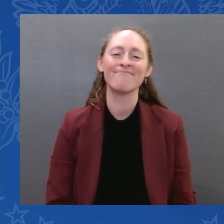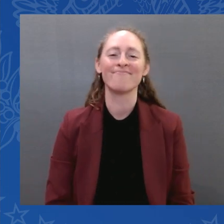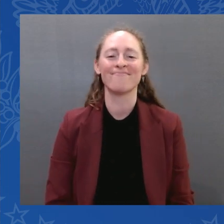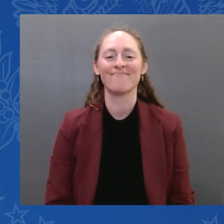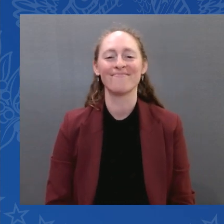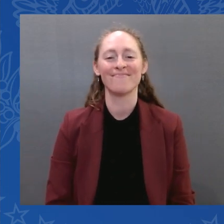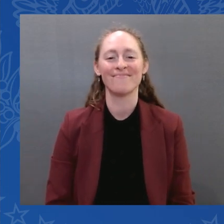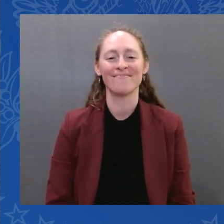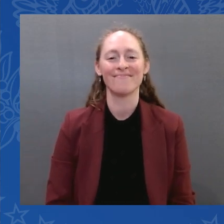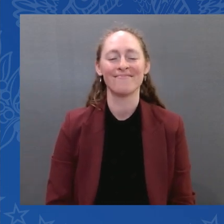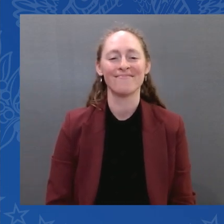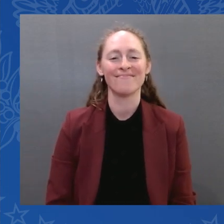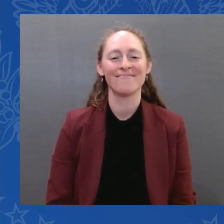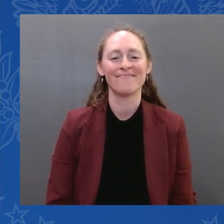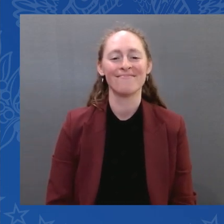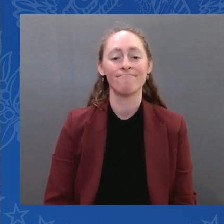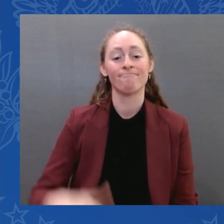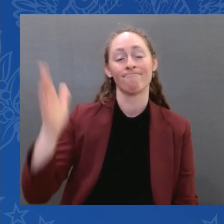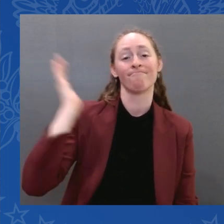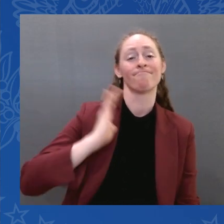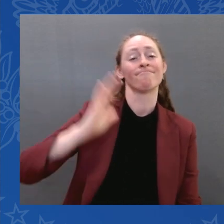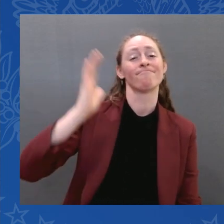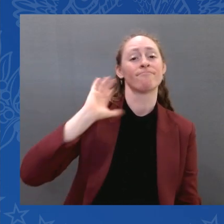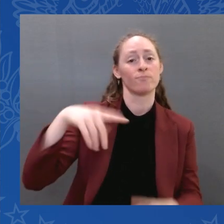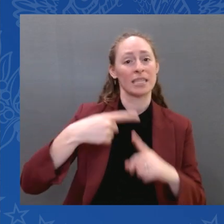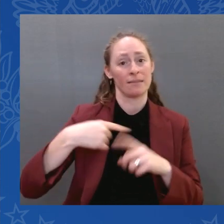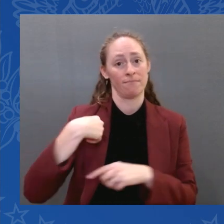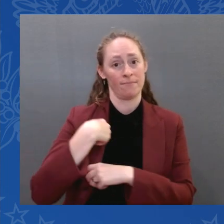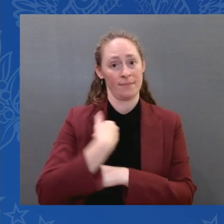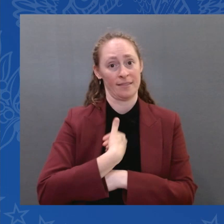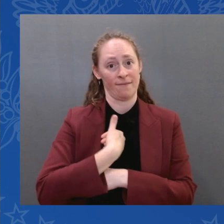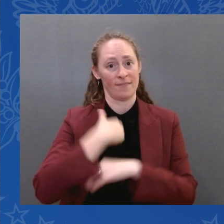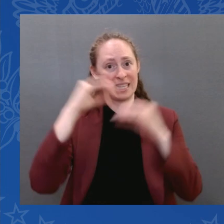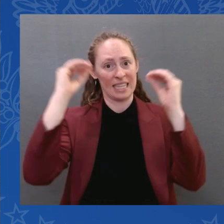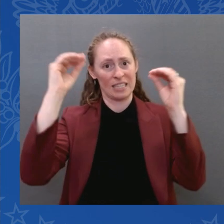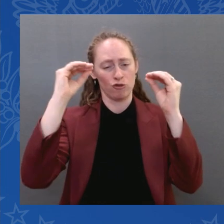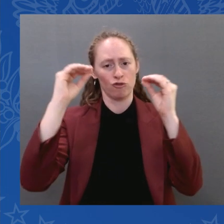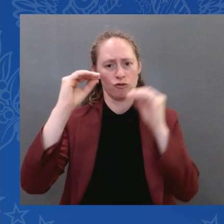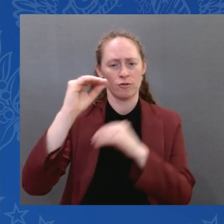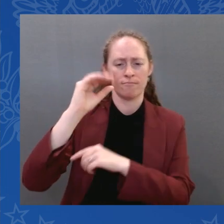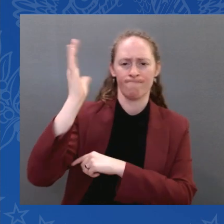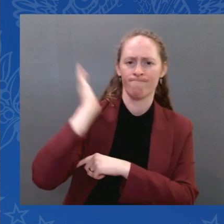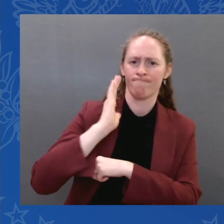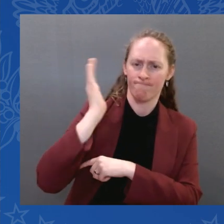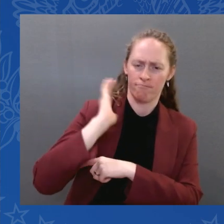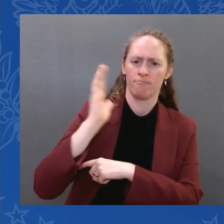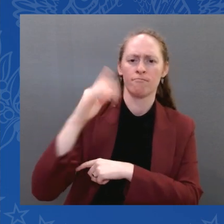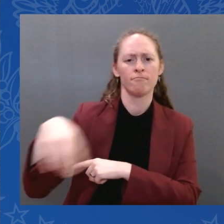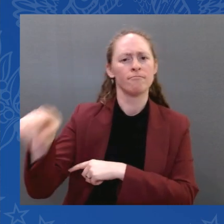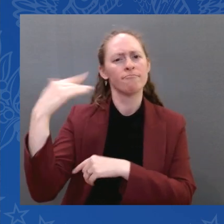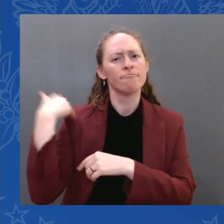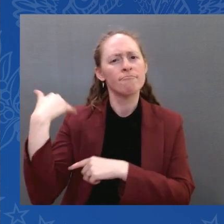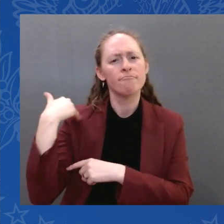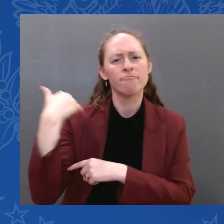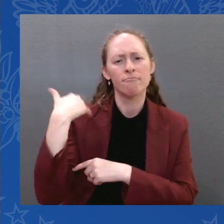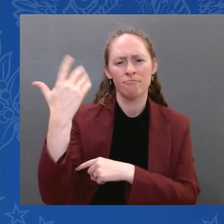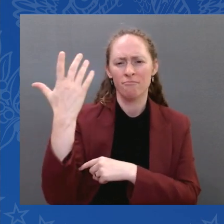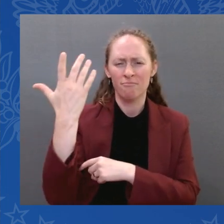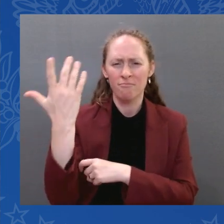And I was telling the story that in my sixth year as Vice President, there are a number of you